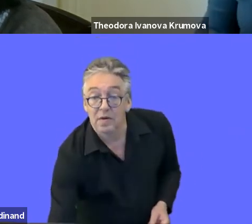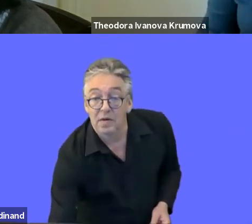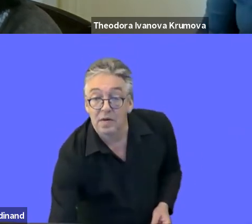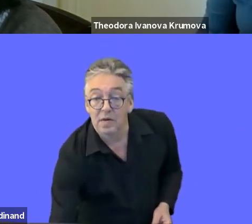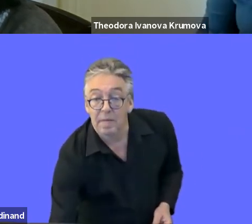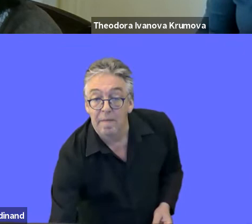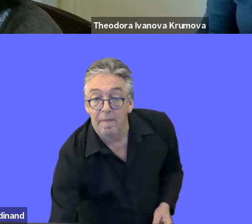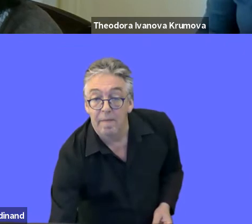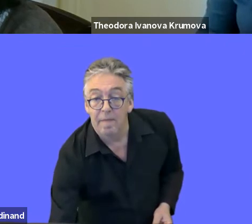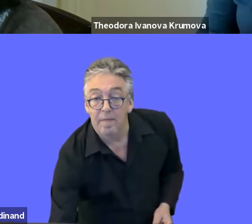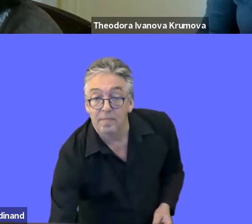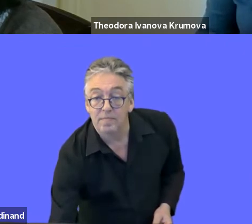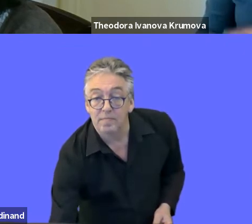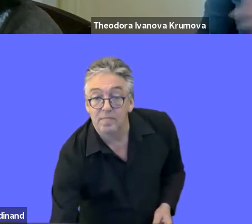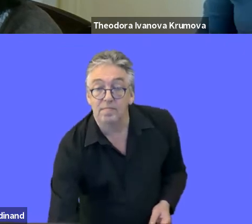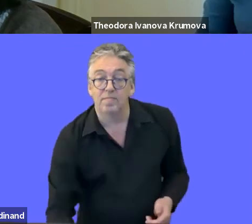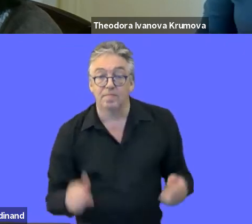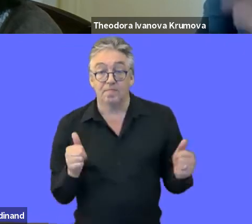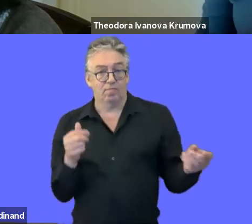to the state party observations so as you see,